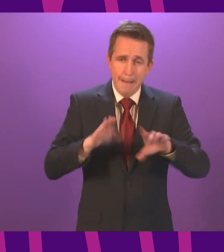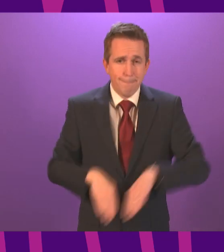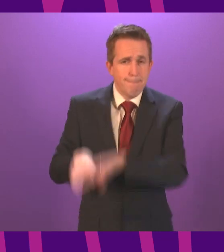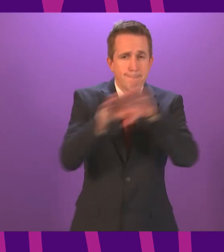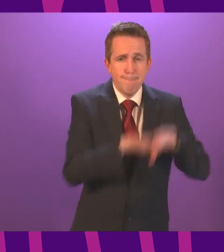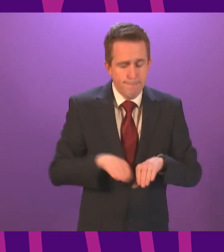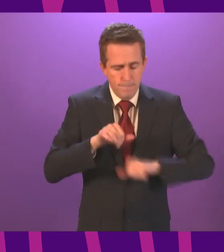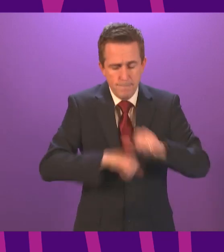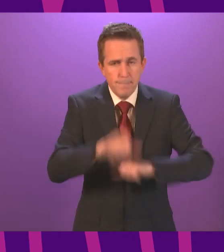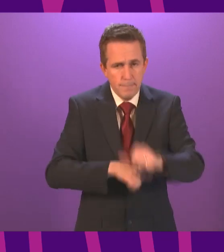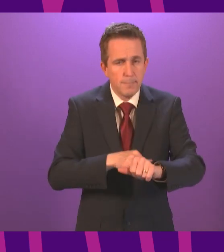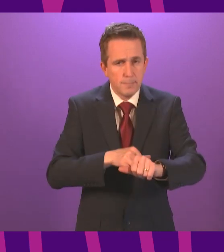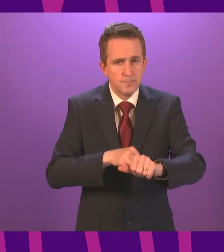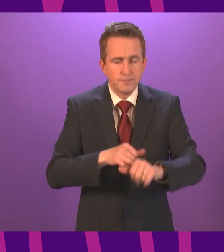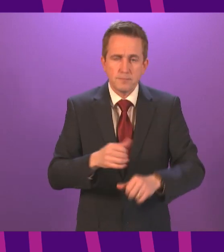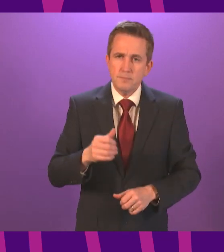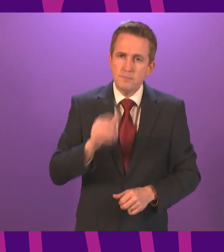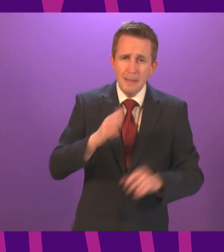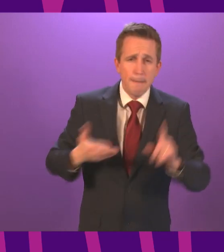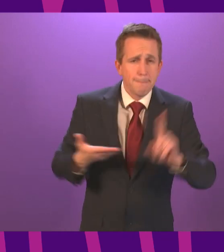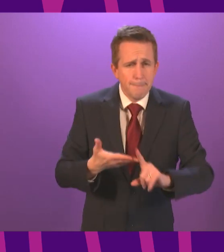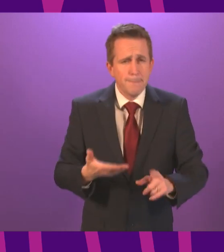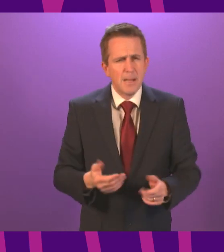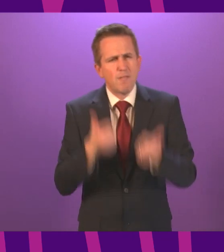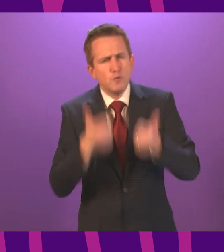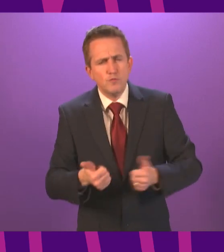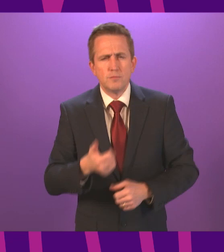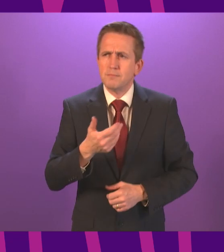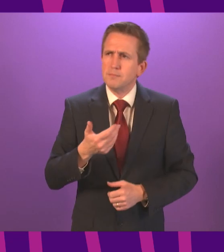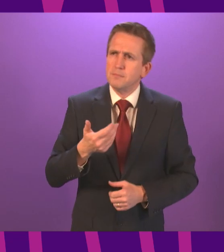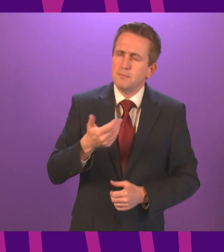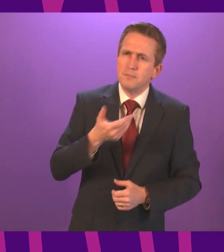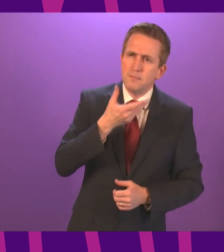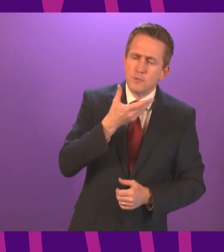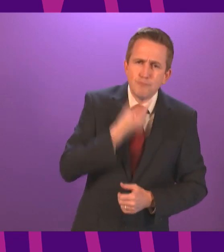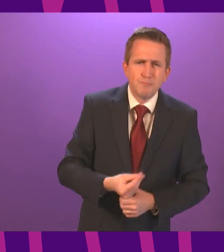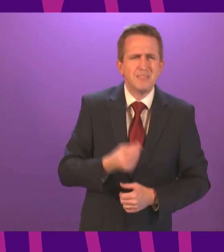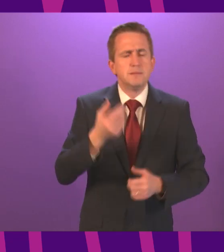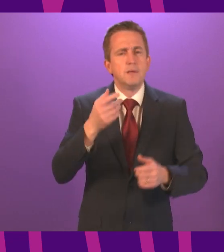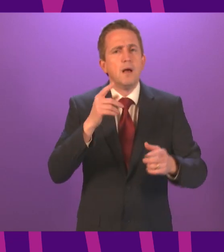can, the right balance between the understandable desire—which I share—to see family over